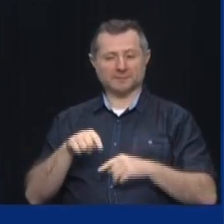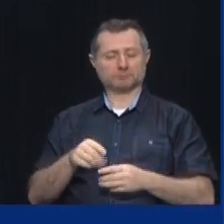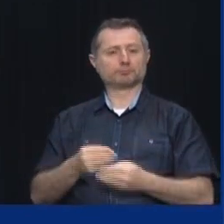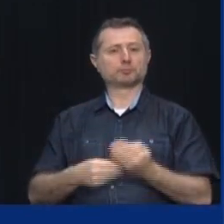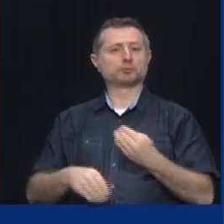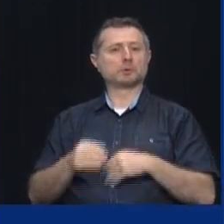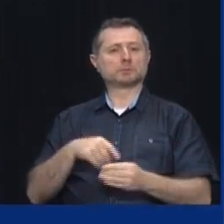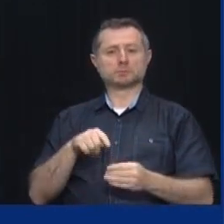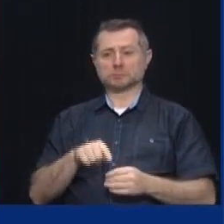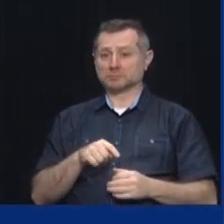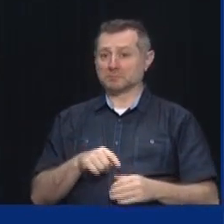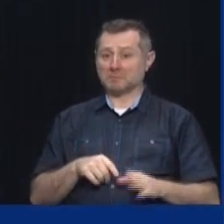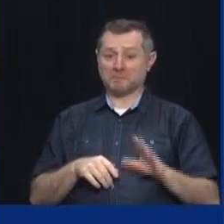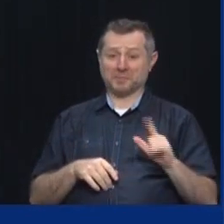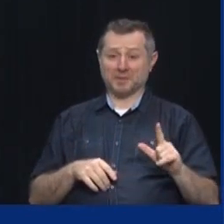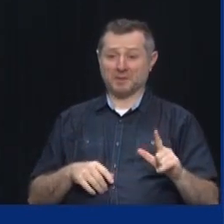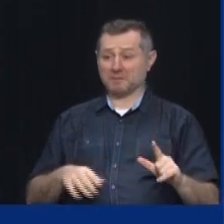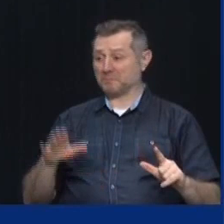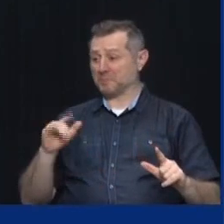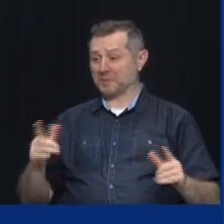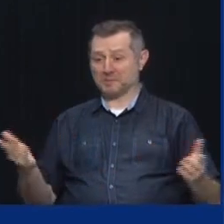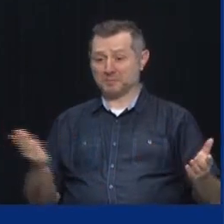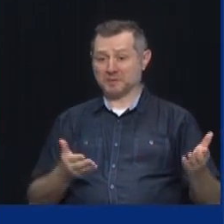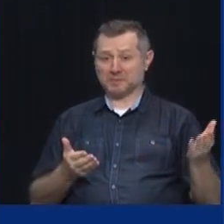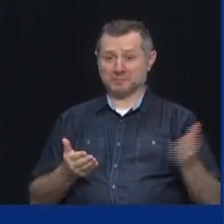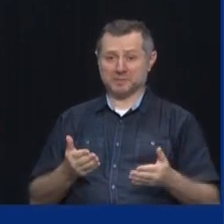TO SOMEHOW FIND A WAY TO FORGE CONSENSUS AND BRING PEOPLE